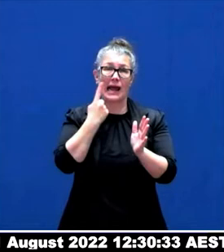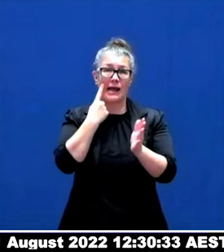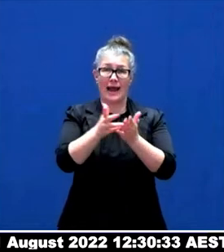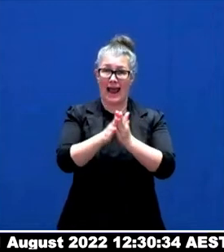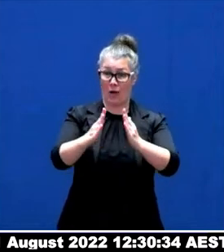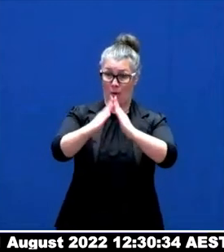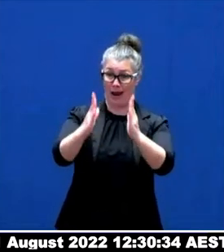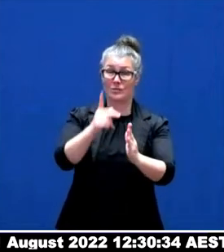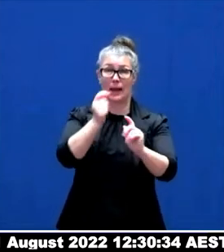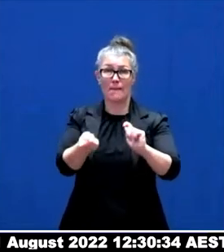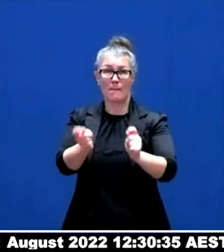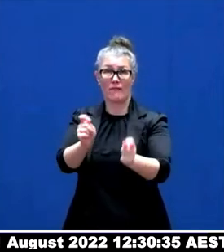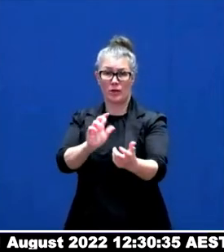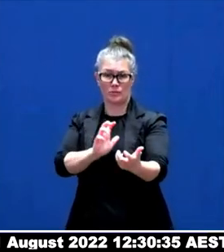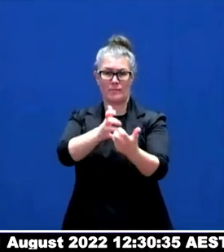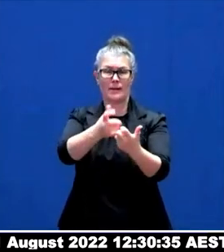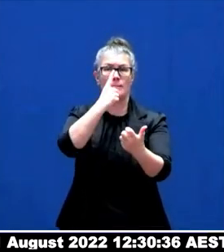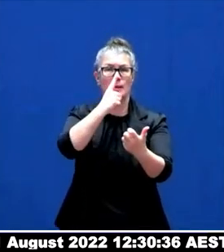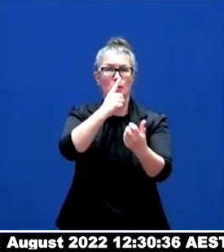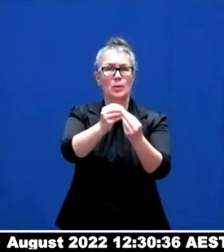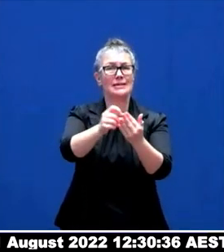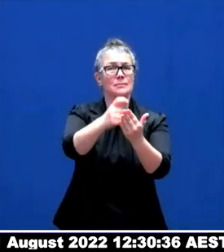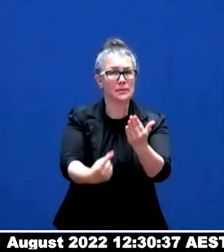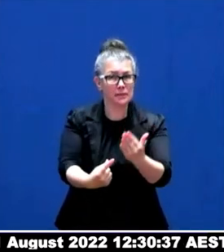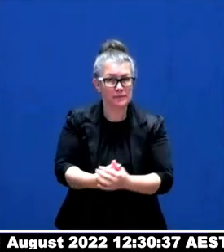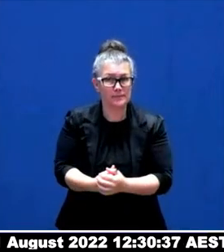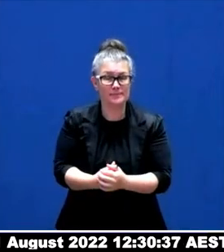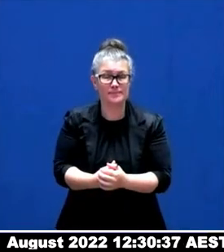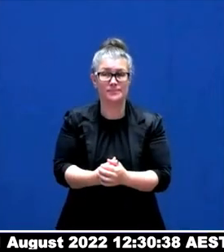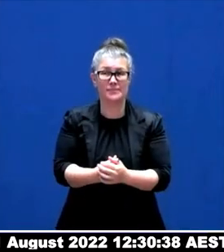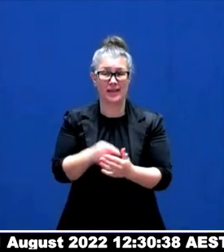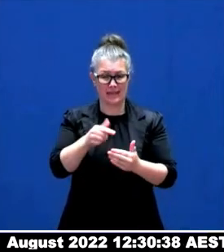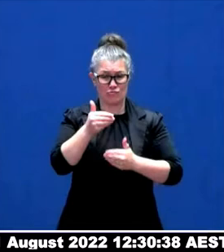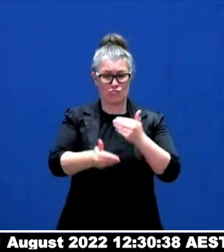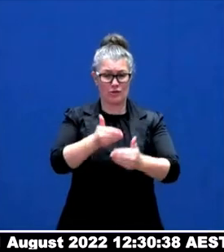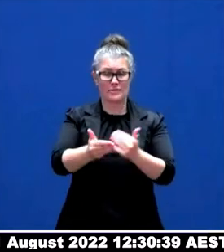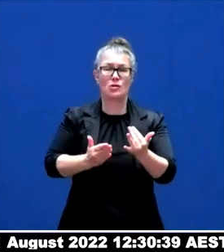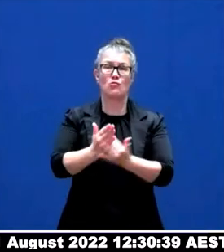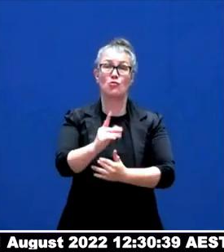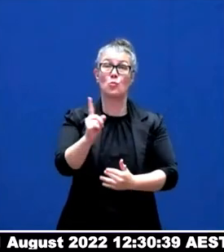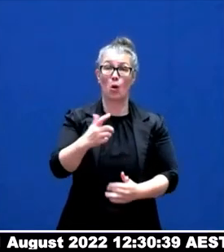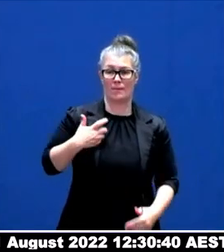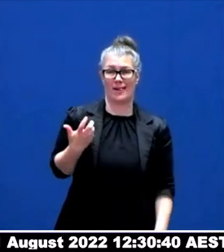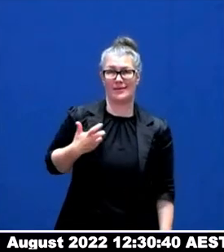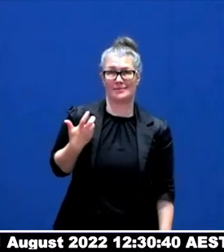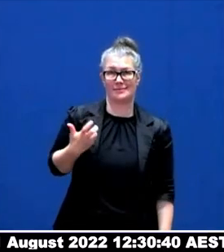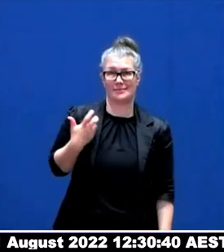the needs of tenants with disability, and this was a process identified through complaints to the Ombudsman. Are you familiar with that document?